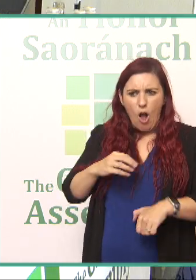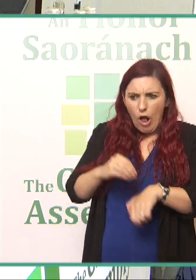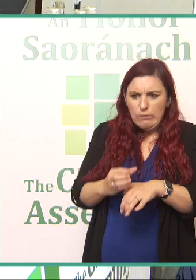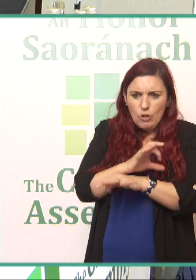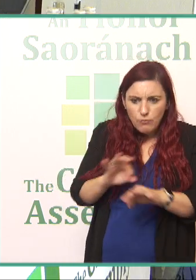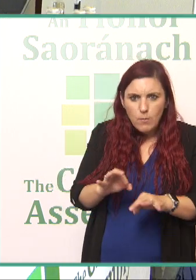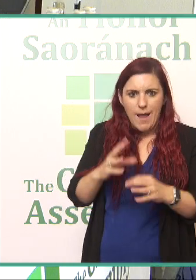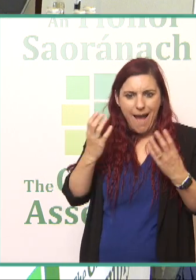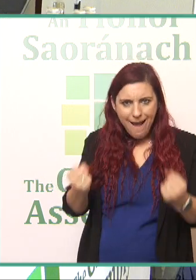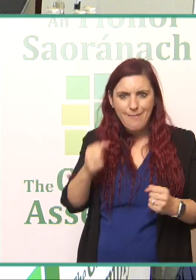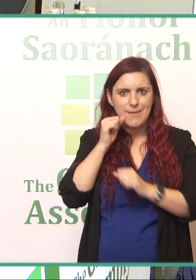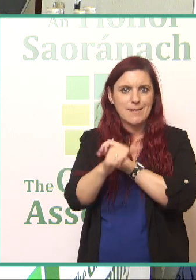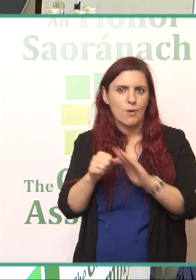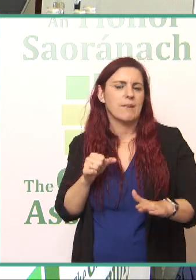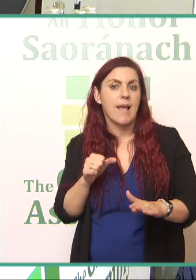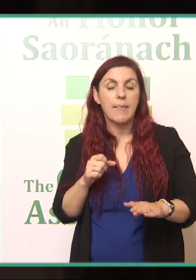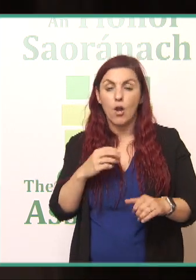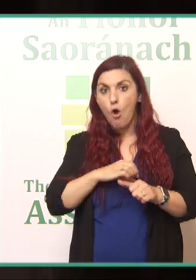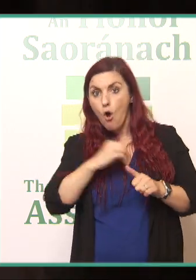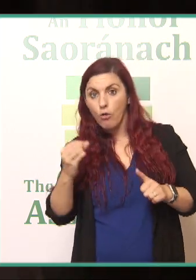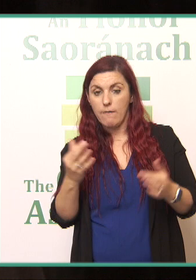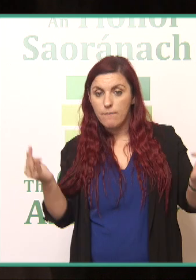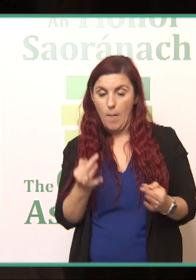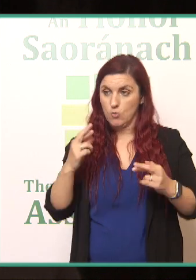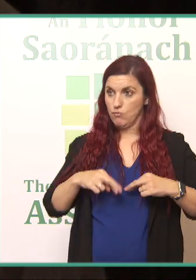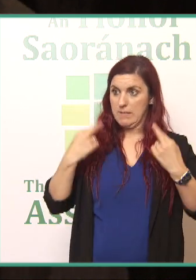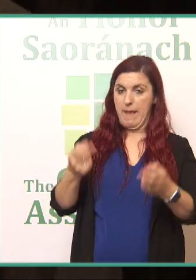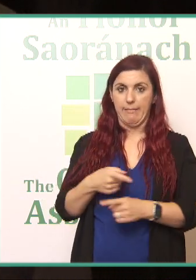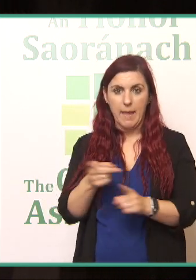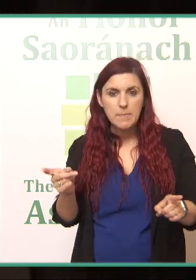who other Farmers respect so we need new voices when you talk in the farmer about biodiversity